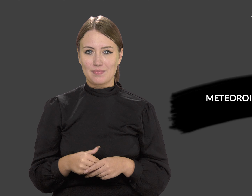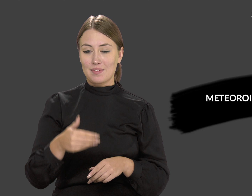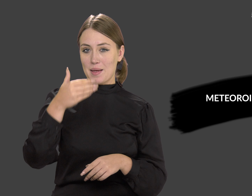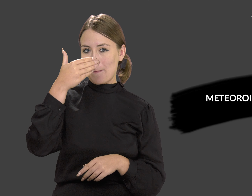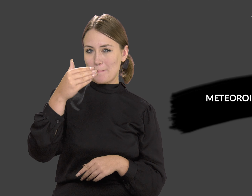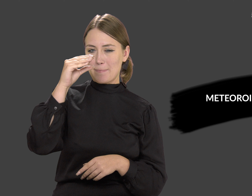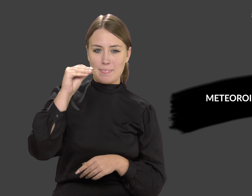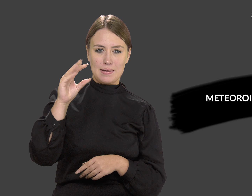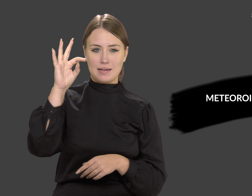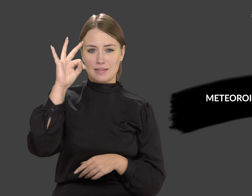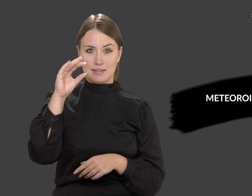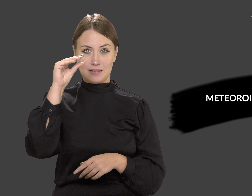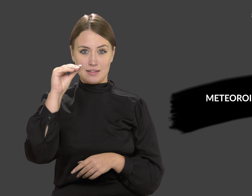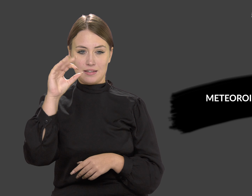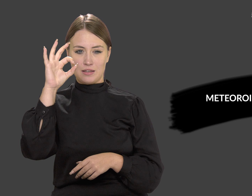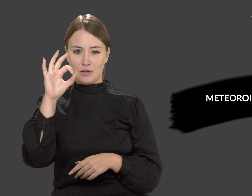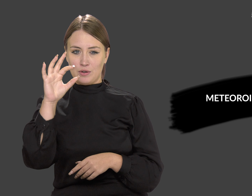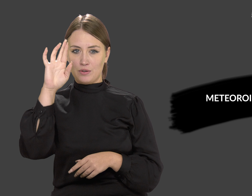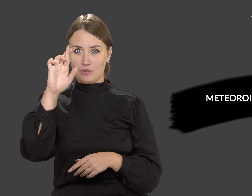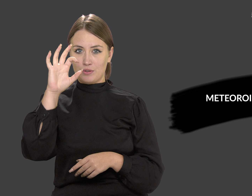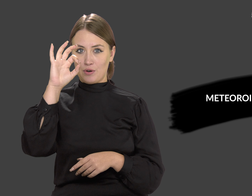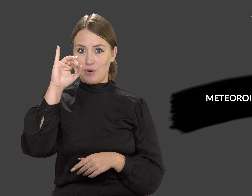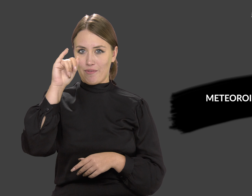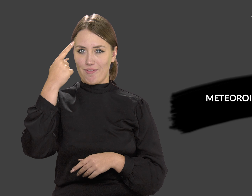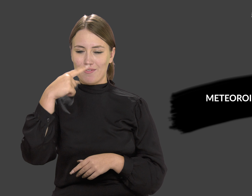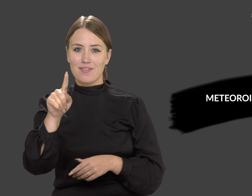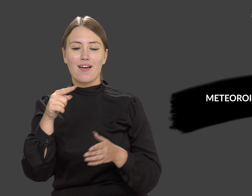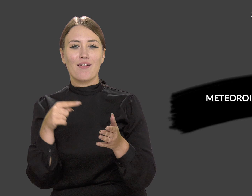Meteoroid –